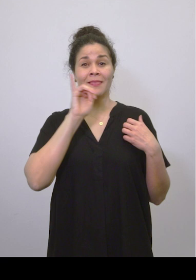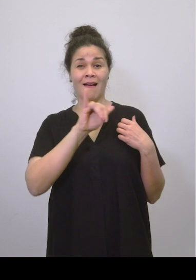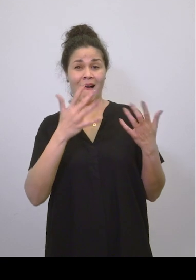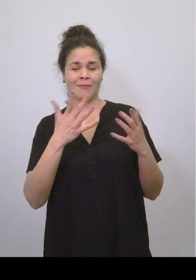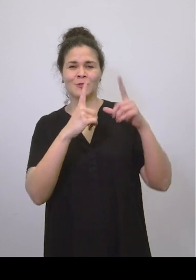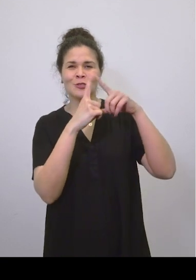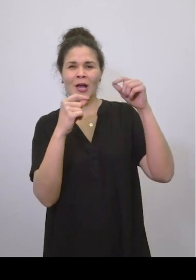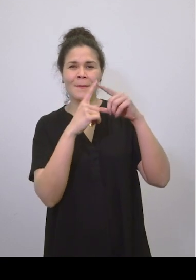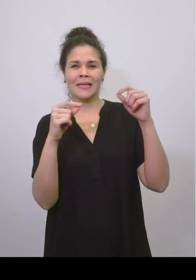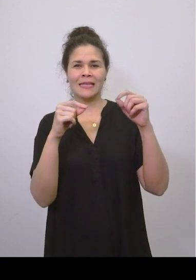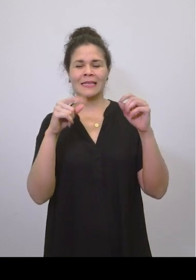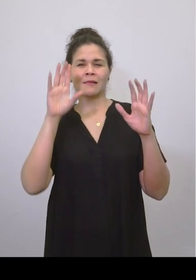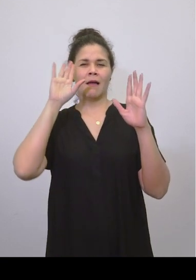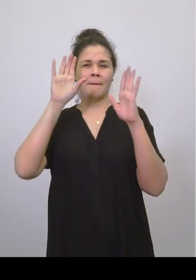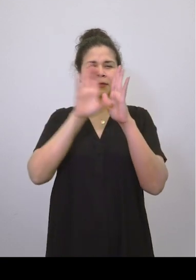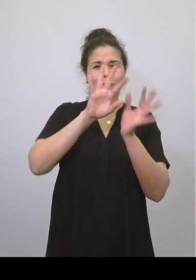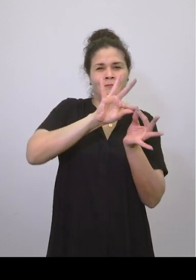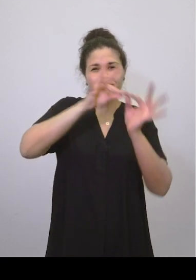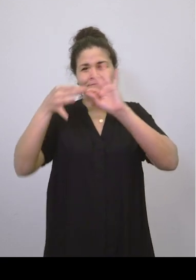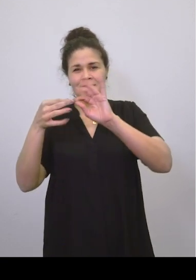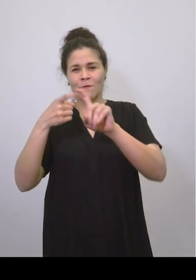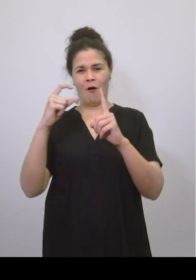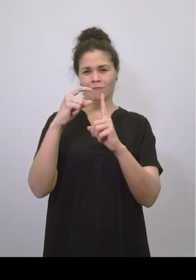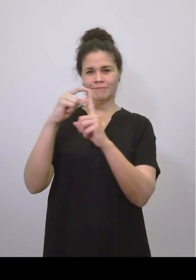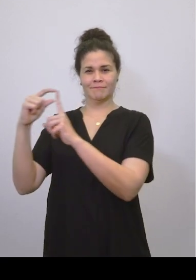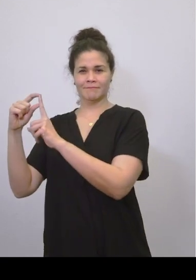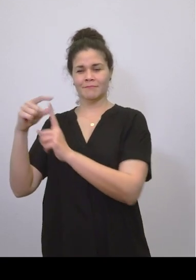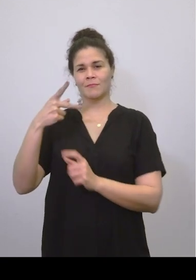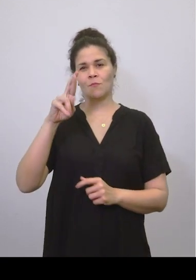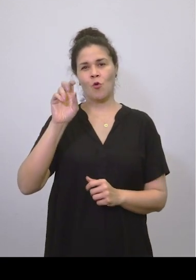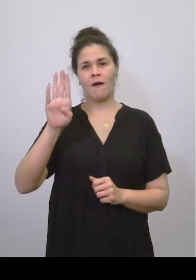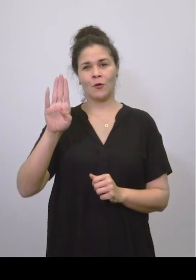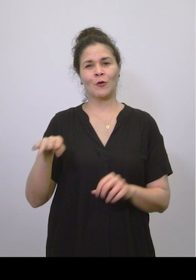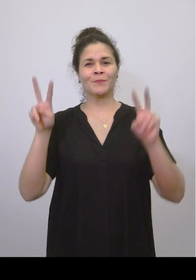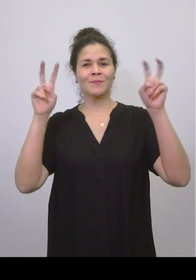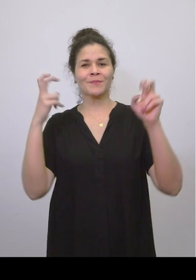a Japanese pictorial maxim embodying the proverbial principle: